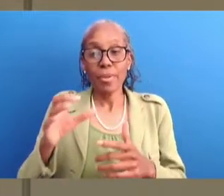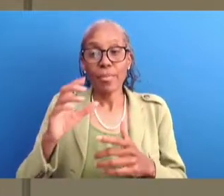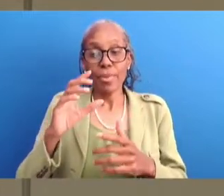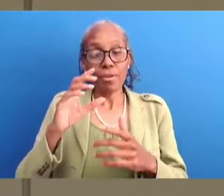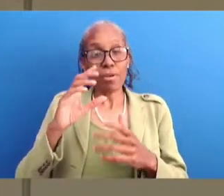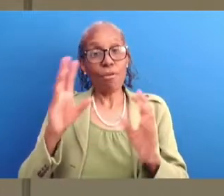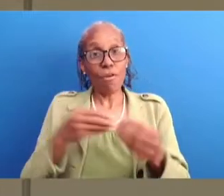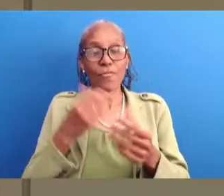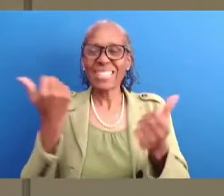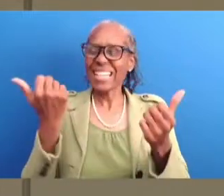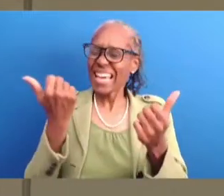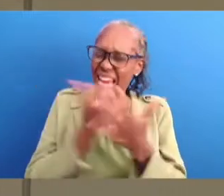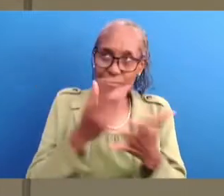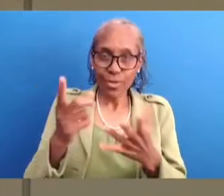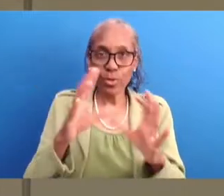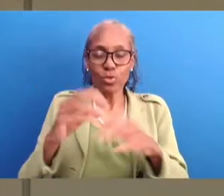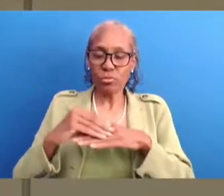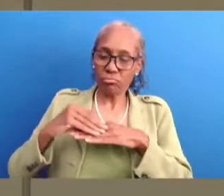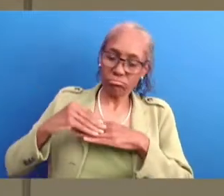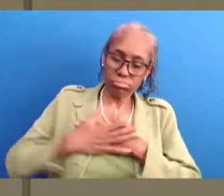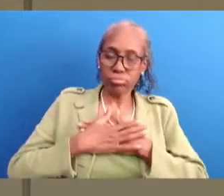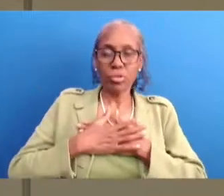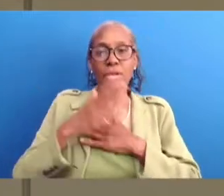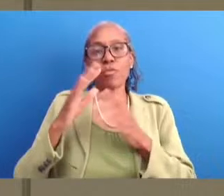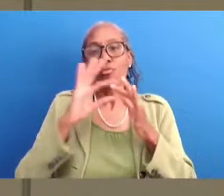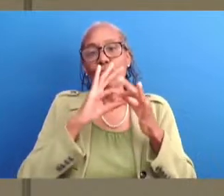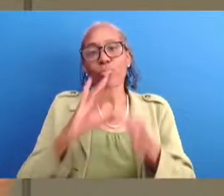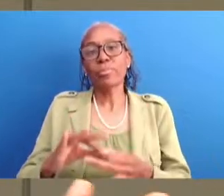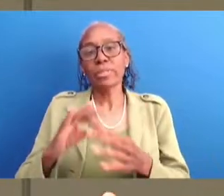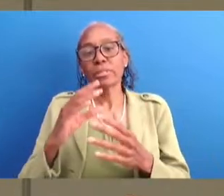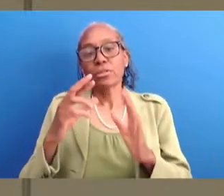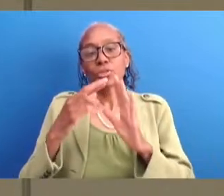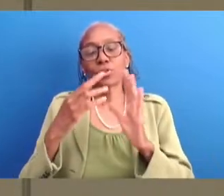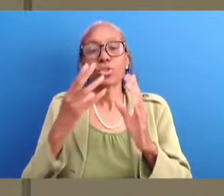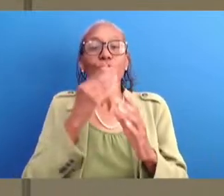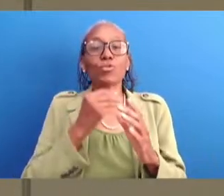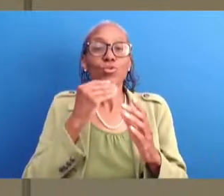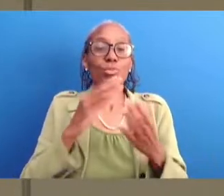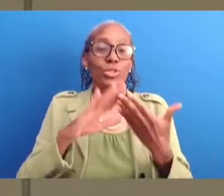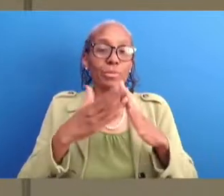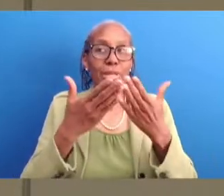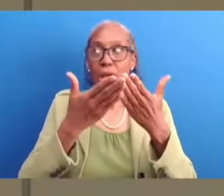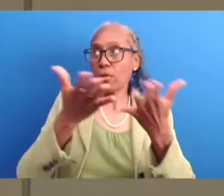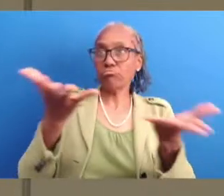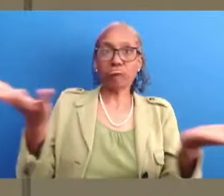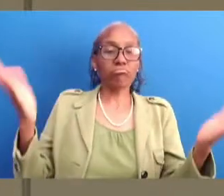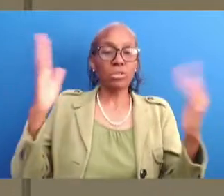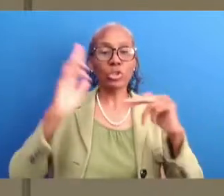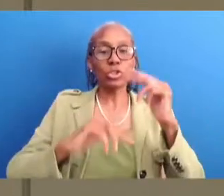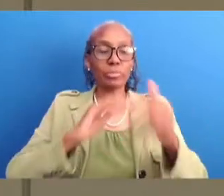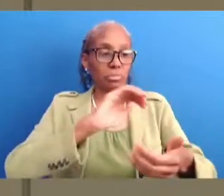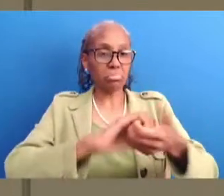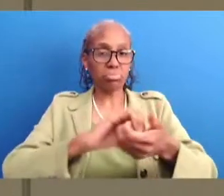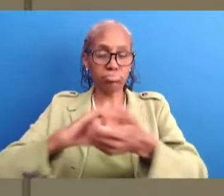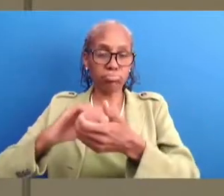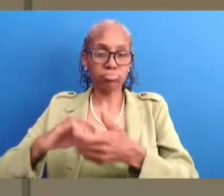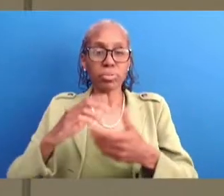AND I KNOW THAT IT ANIMATES EVERYTHING YOU DO IN YOUR ROLE REPRESENTING THE JEWISH